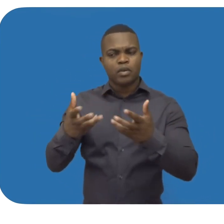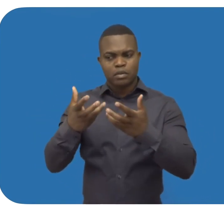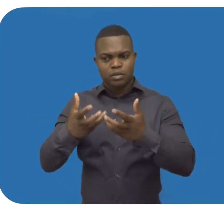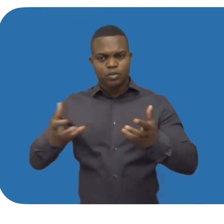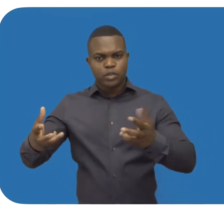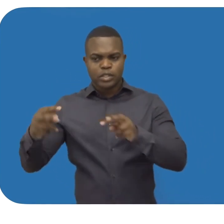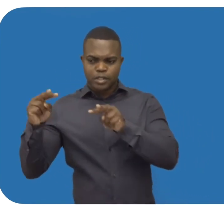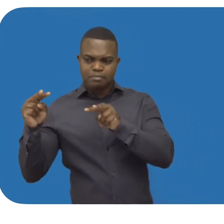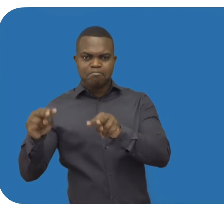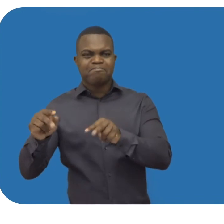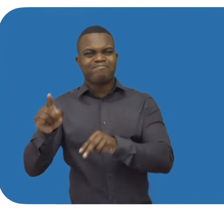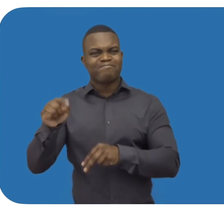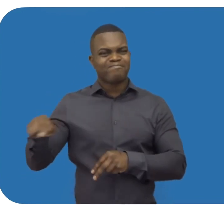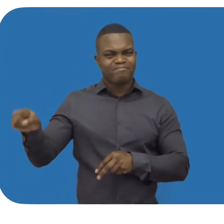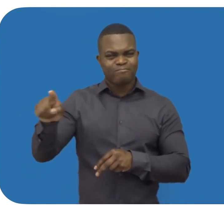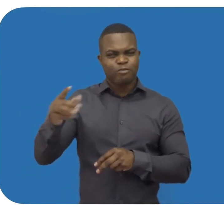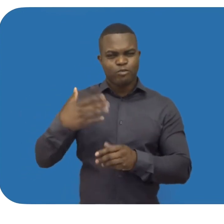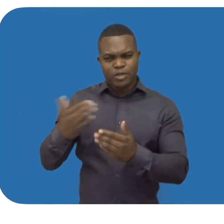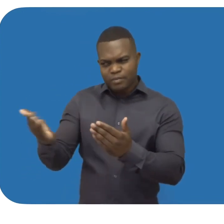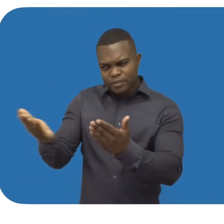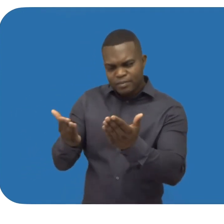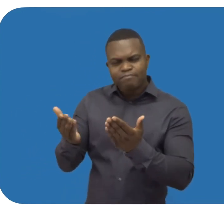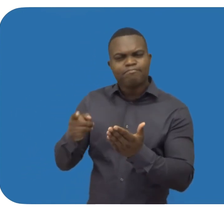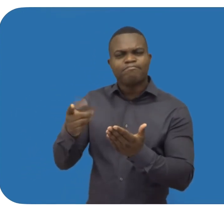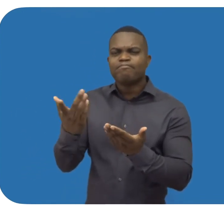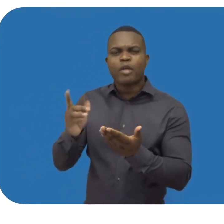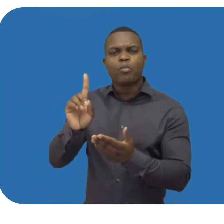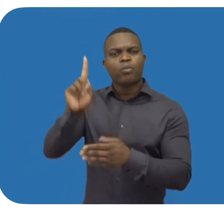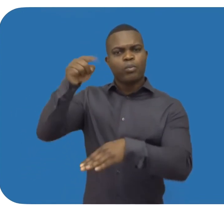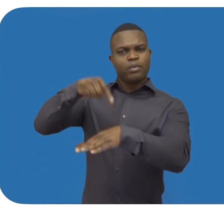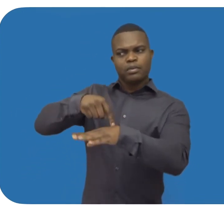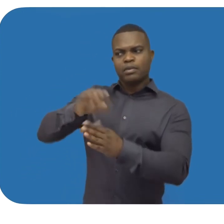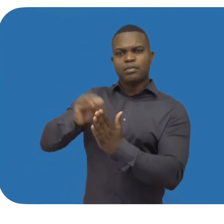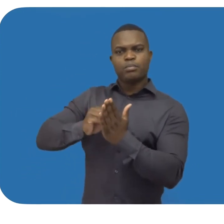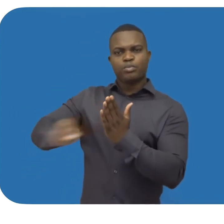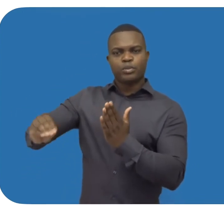These were usually one-off reports that had by now become somewhat outdated.